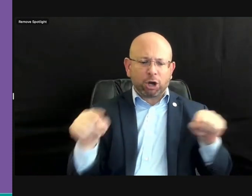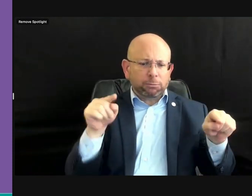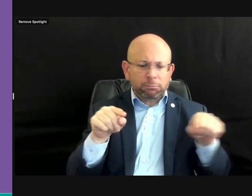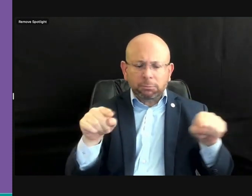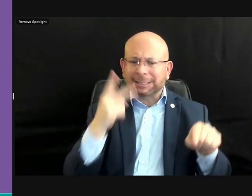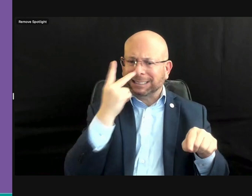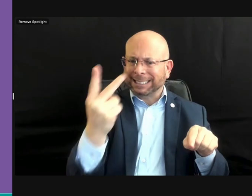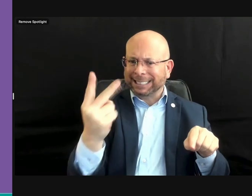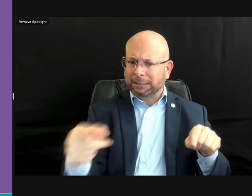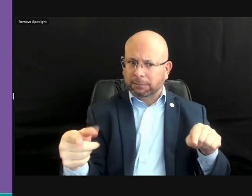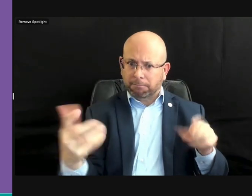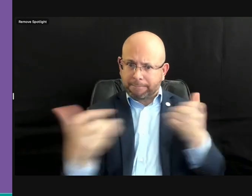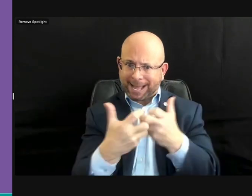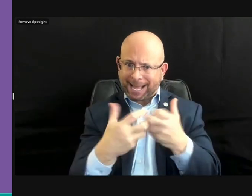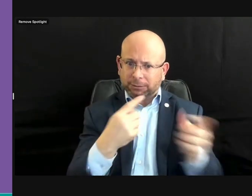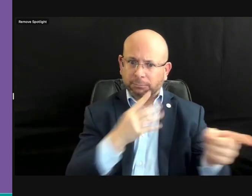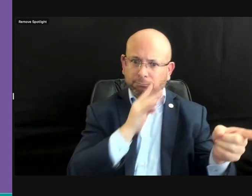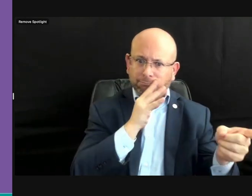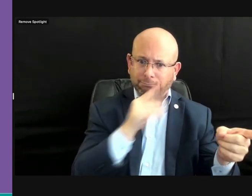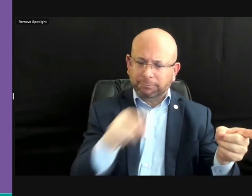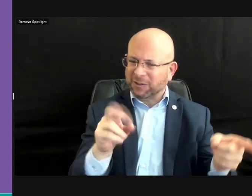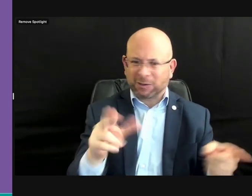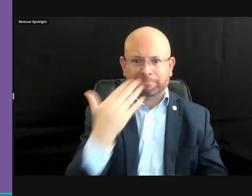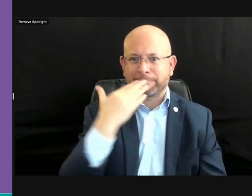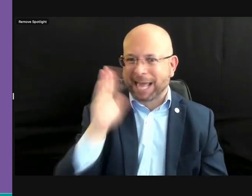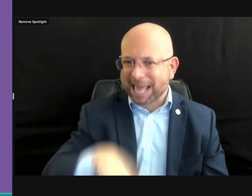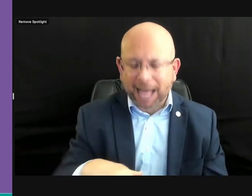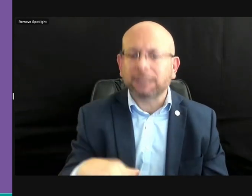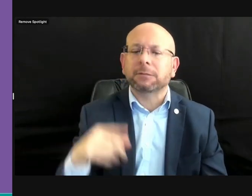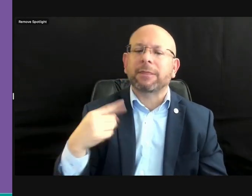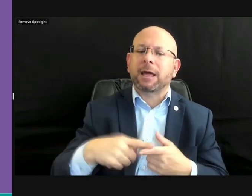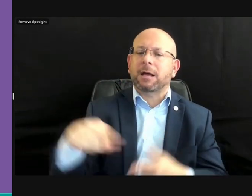and ensure the captioning is accurate.